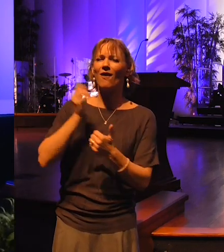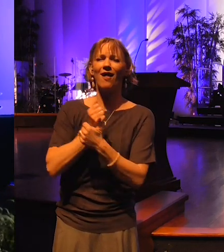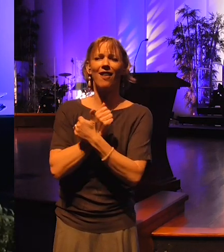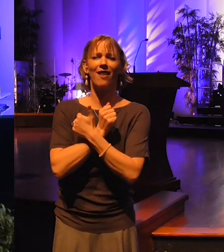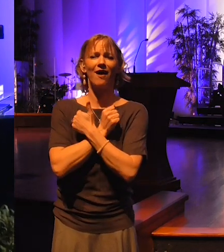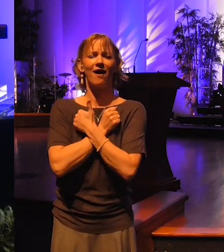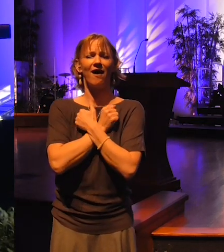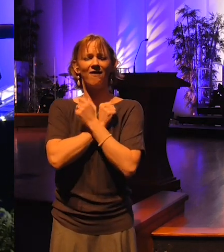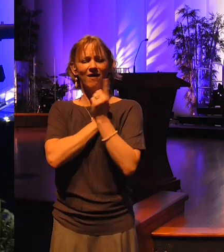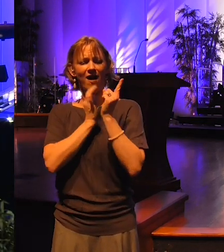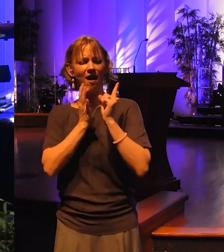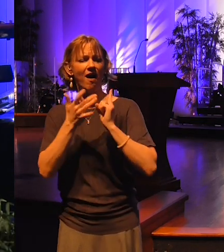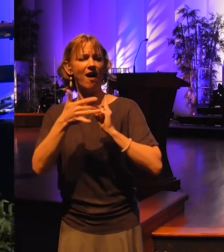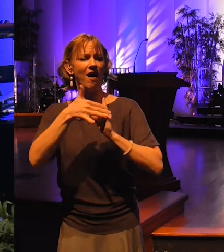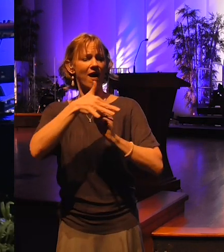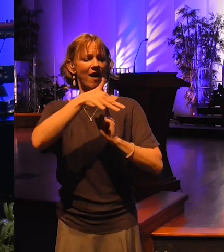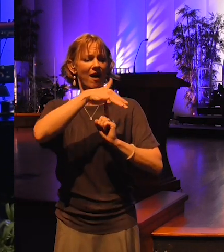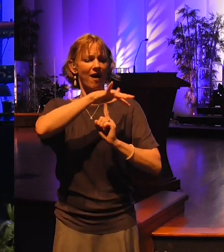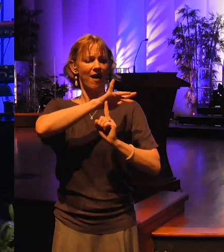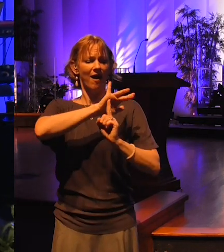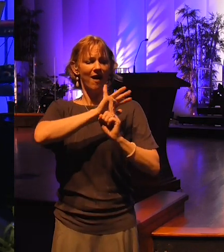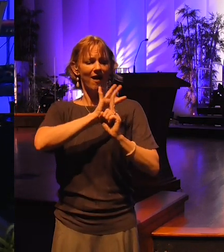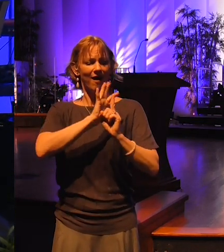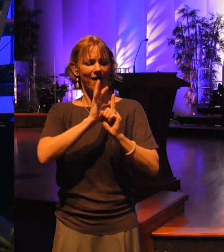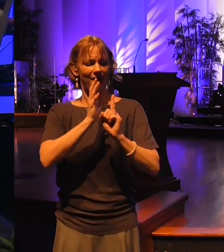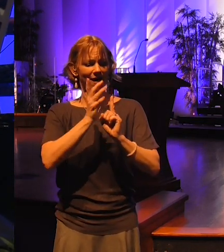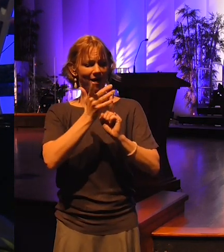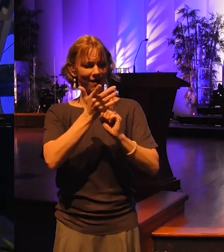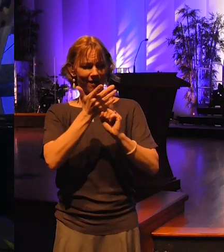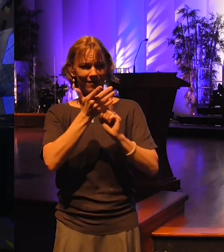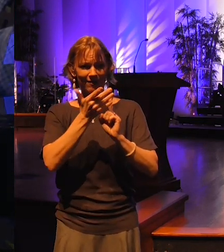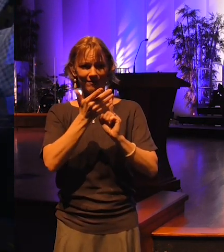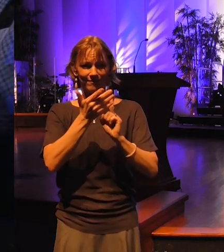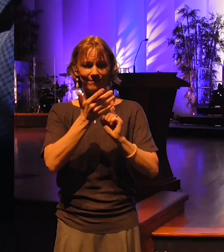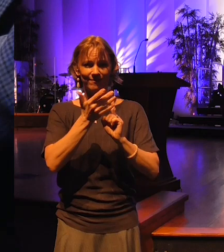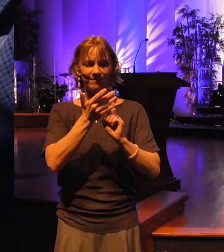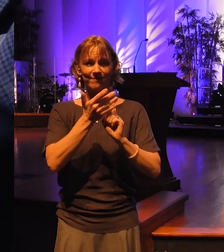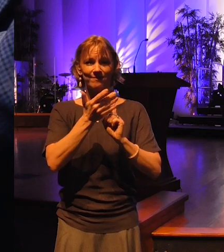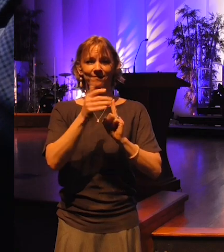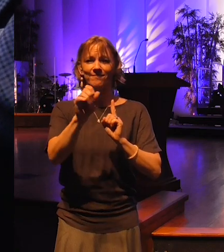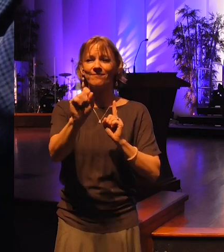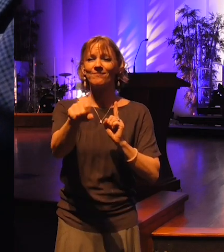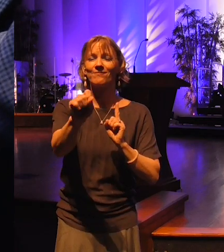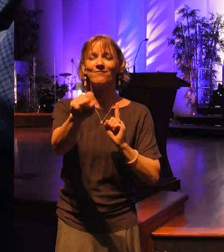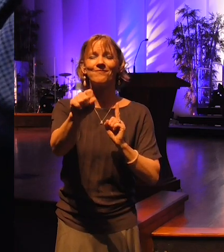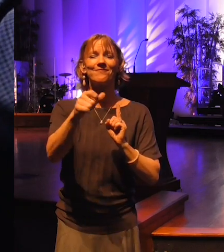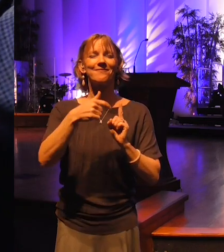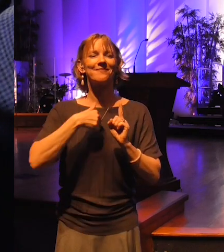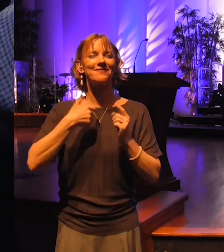me yes I know who I